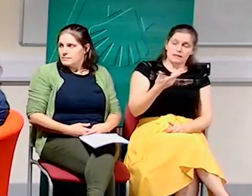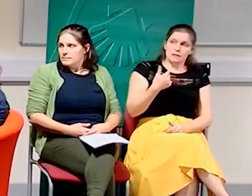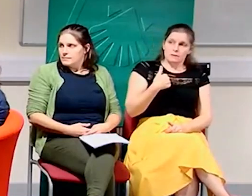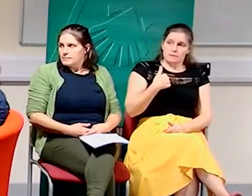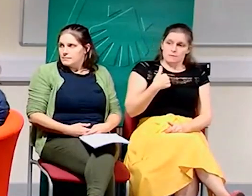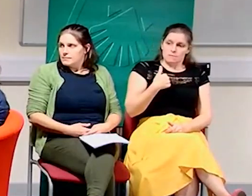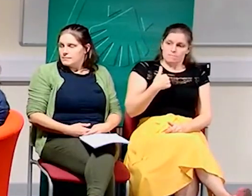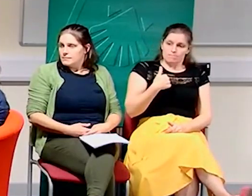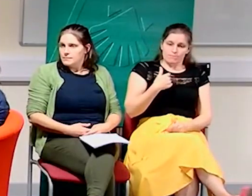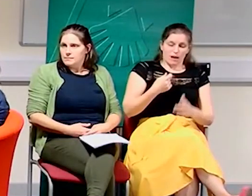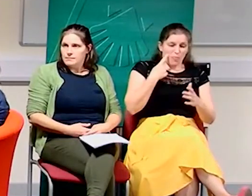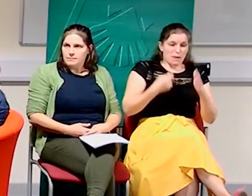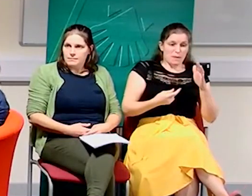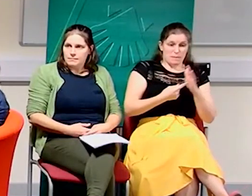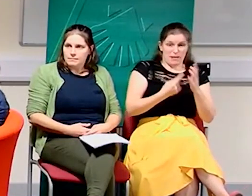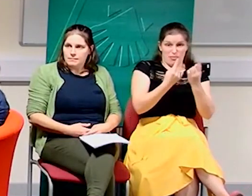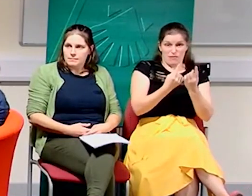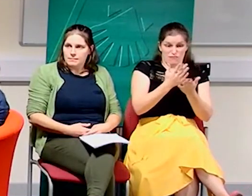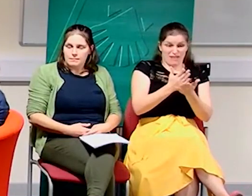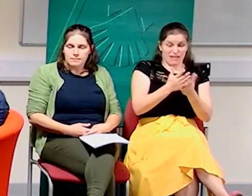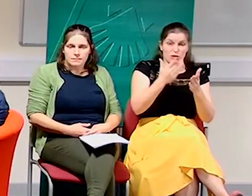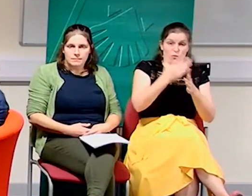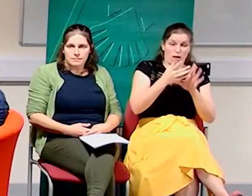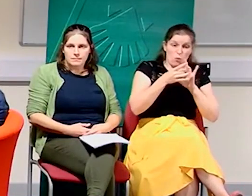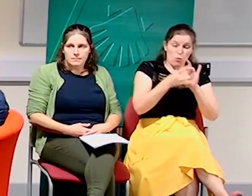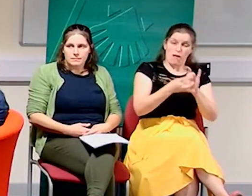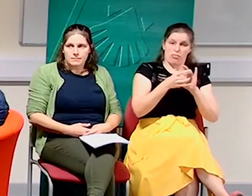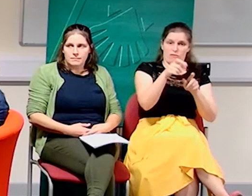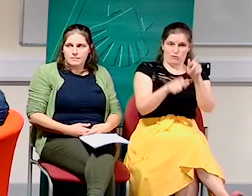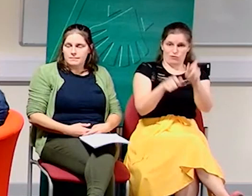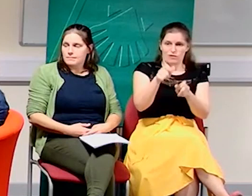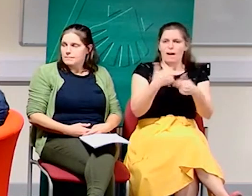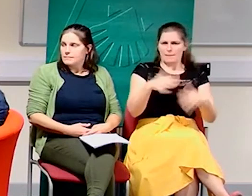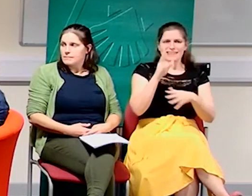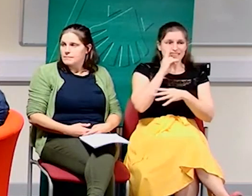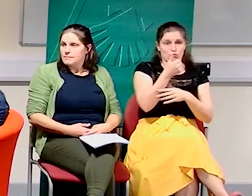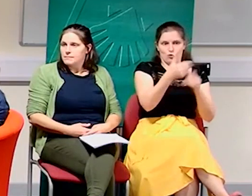that universities can do is work with the students which I have seen really good examples of um they